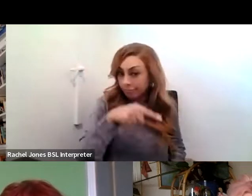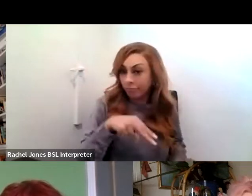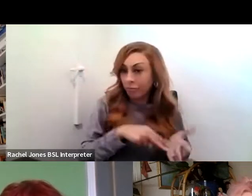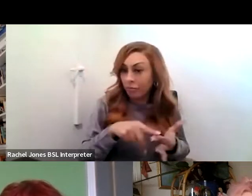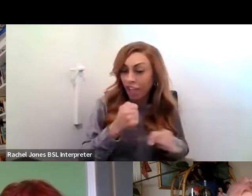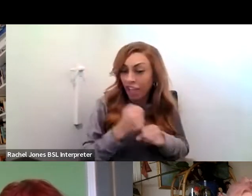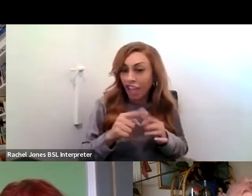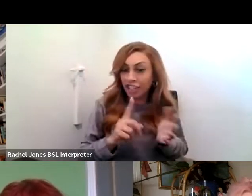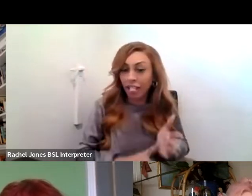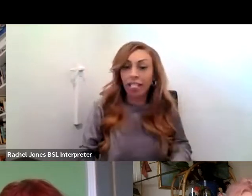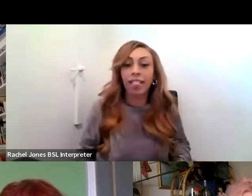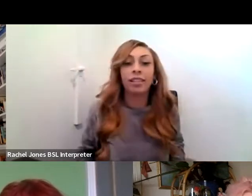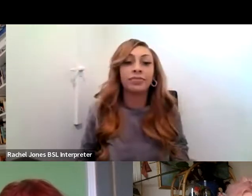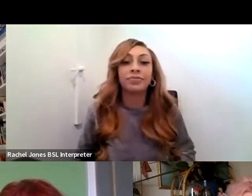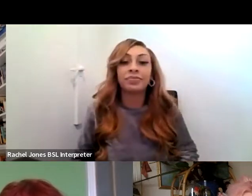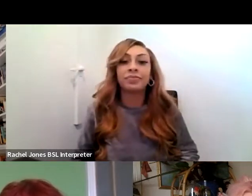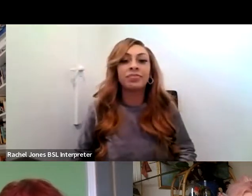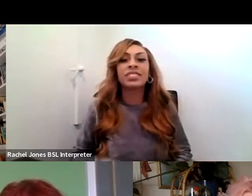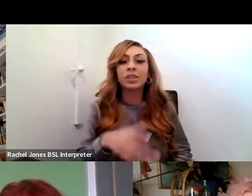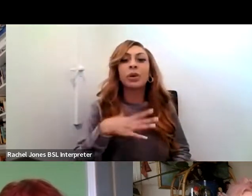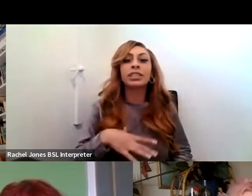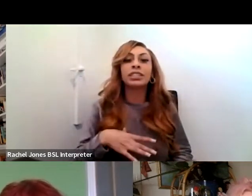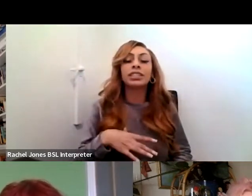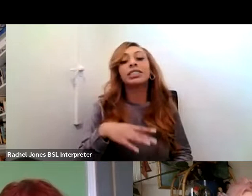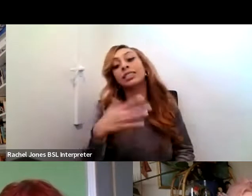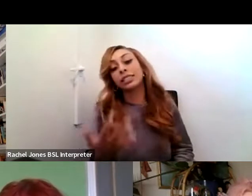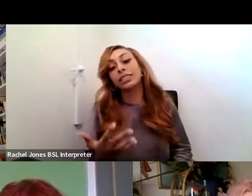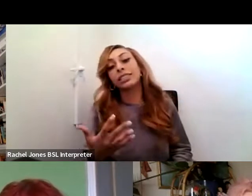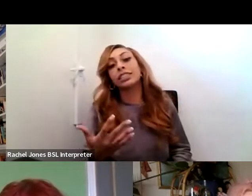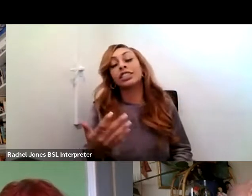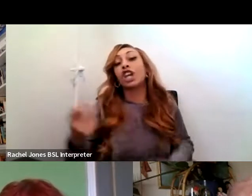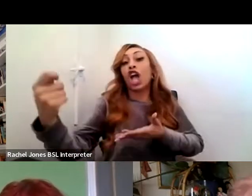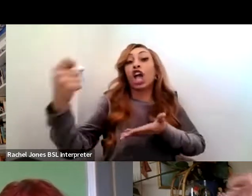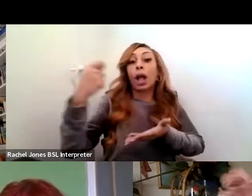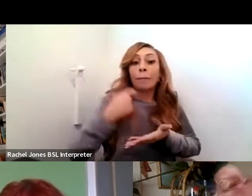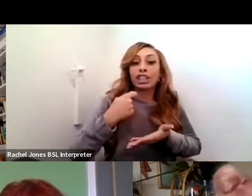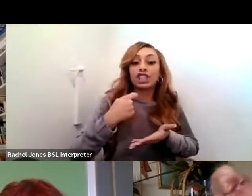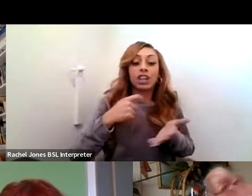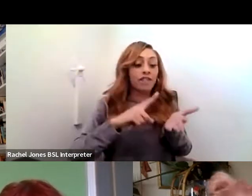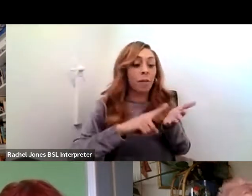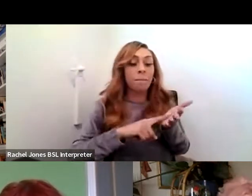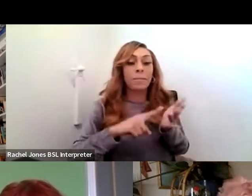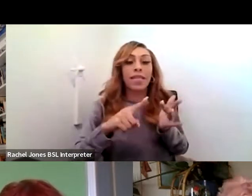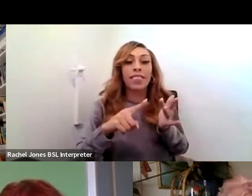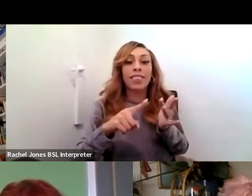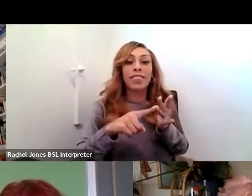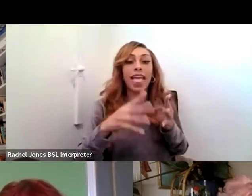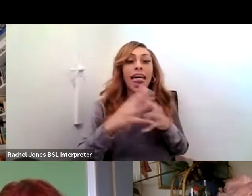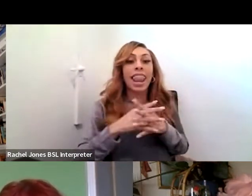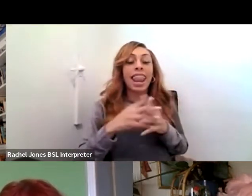You wanted to make something - was it for housebound people? Well, there was a commission from The Lowry called Live Now